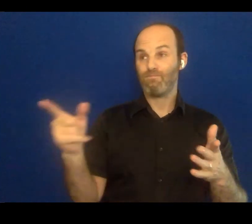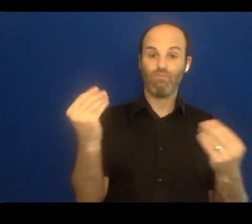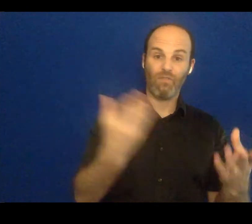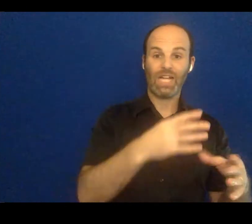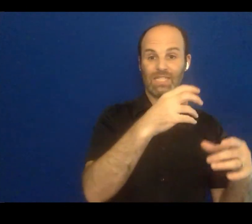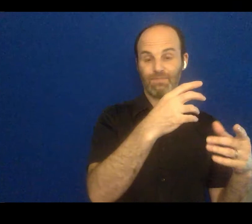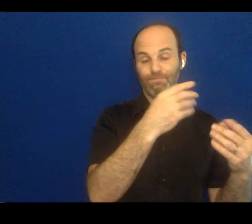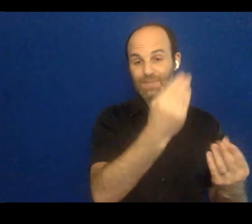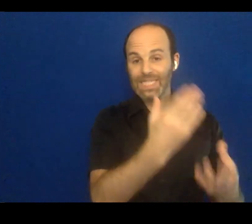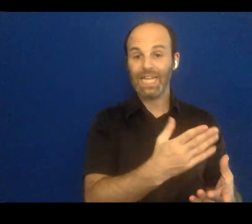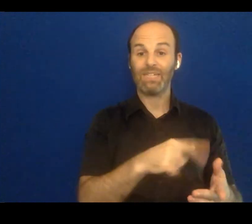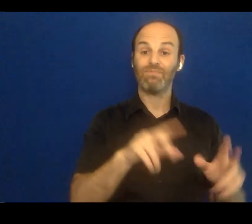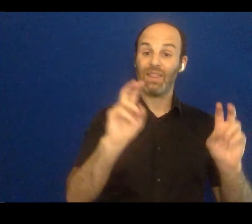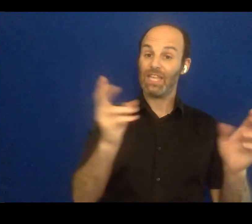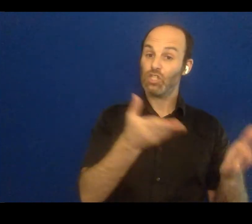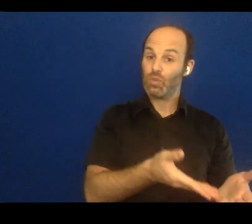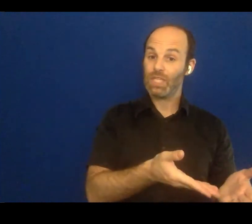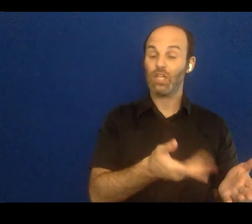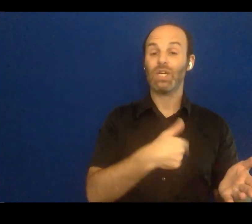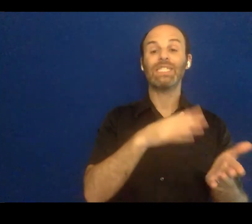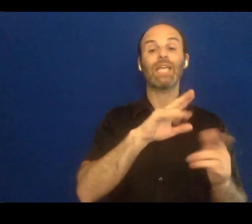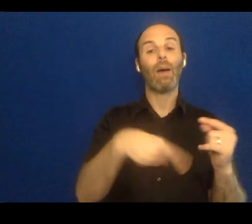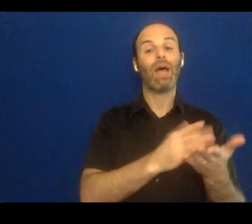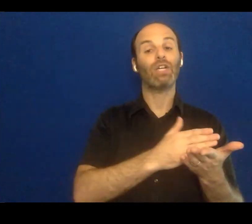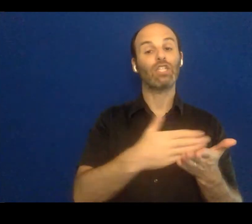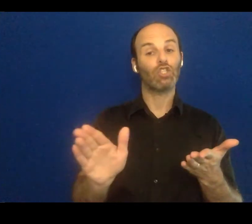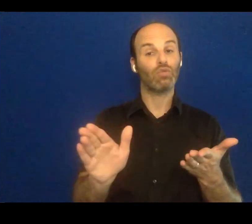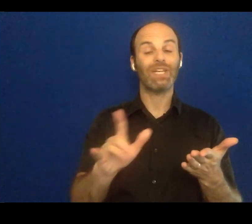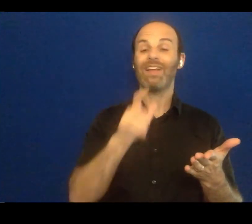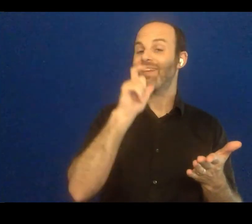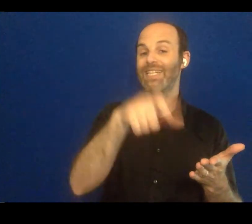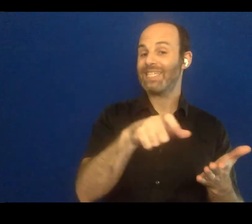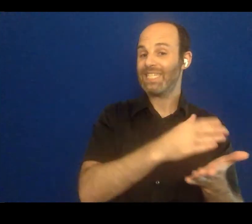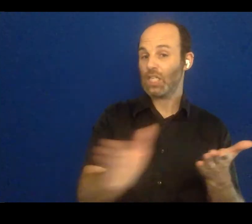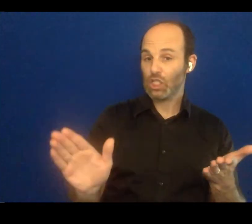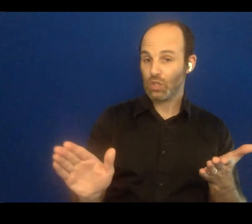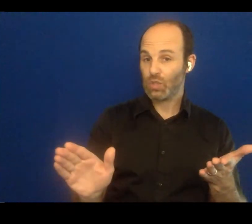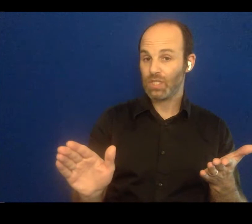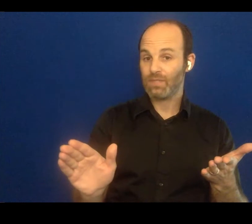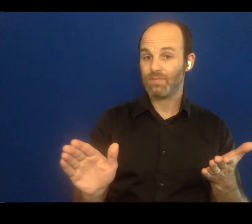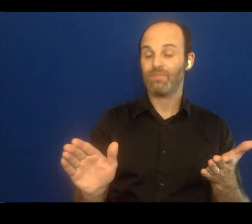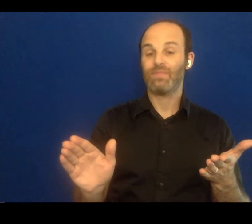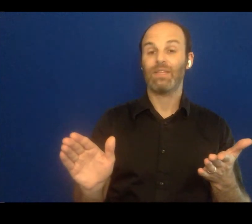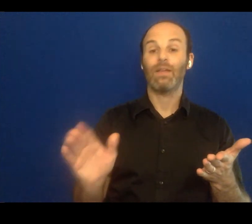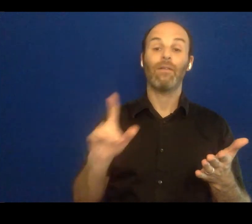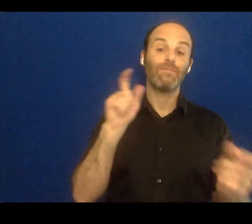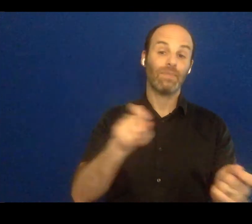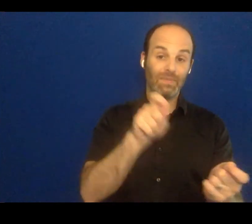PROVIDING THE DATA FOR THE STUDY. THE ISSUE THERE IS EXCLUSION. SPECIFICALLY THERE ARE STUDIES